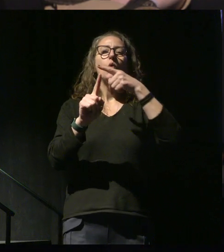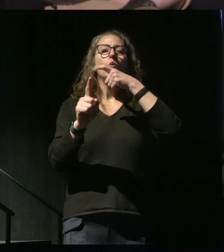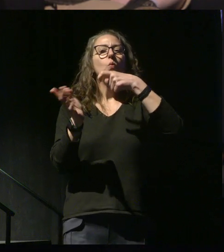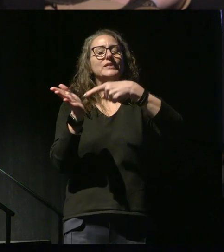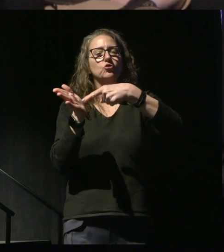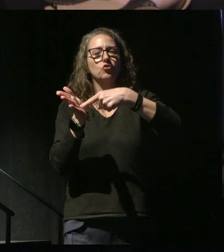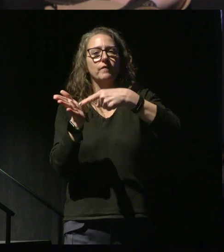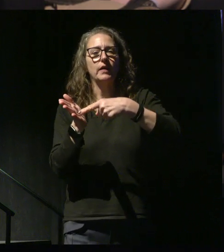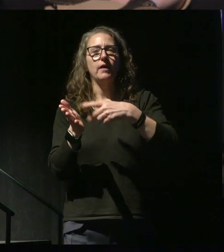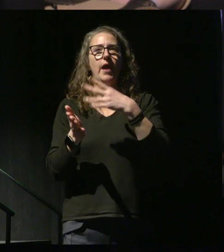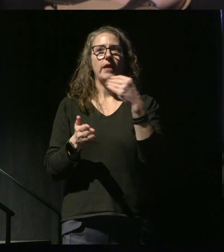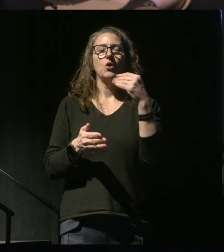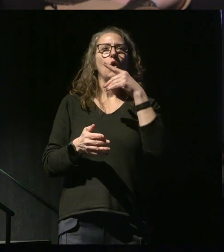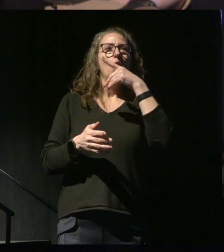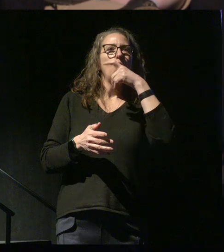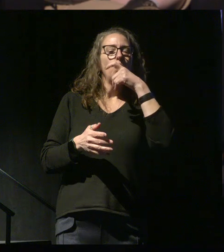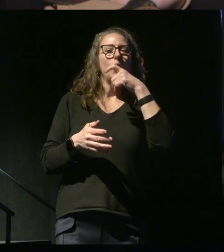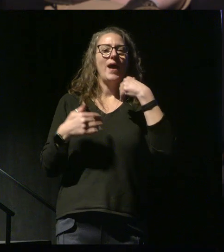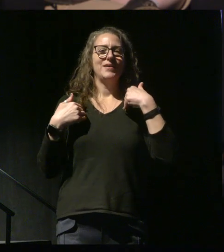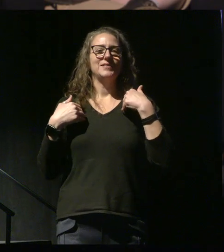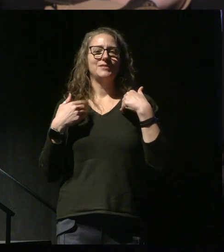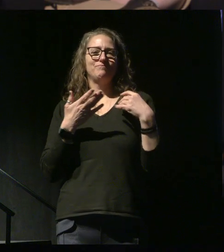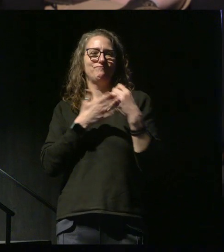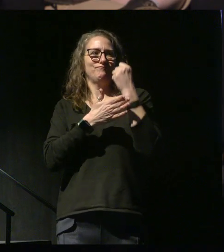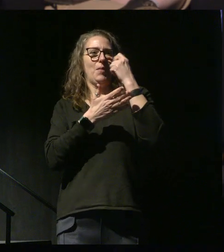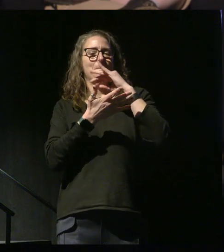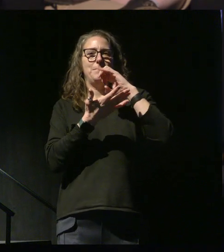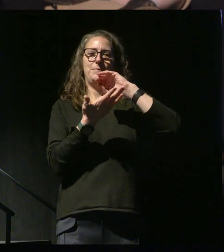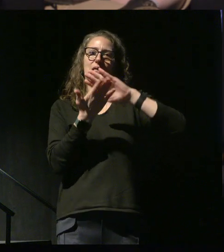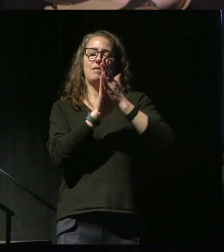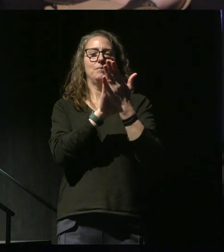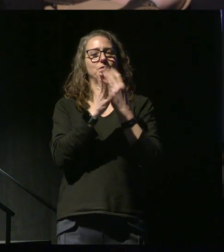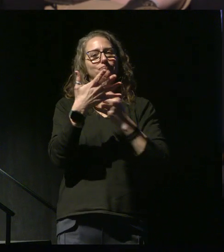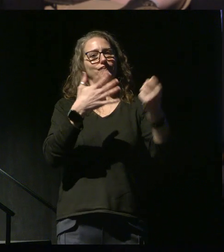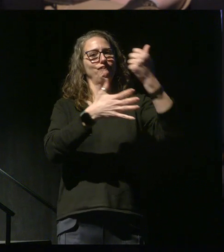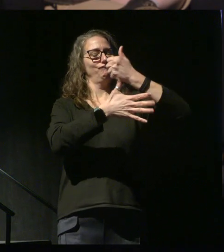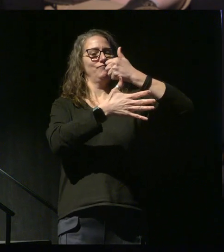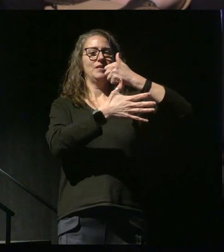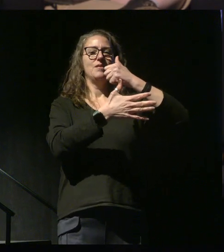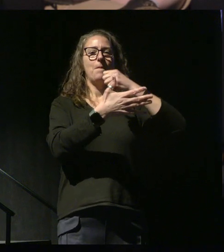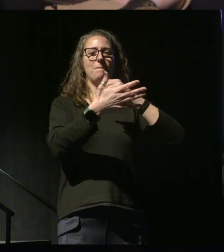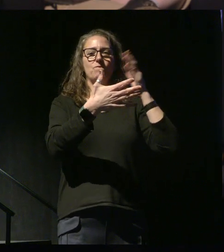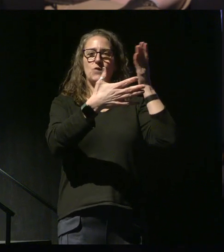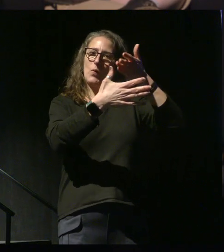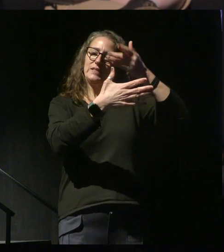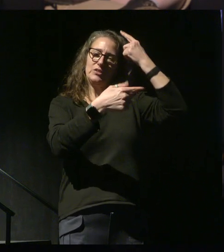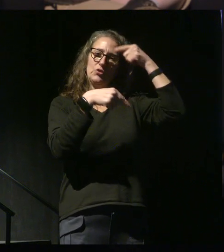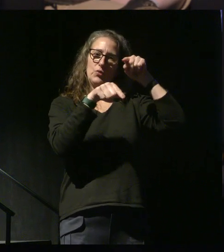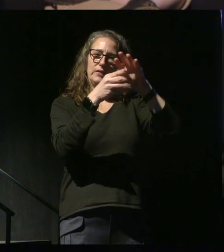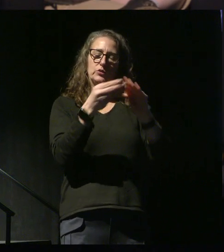and like who gets to be centered in the story, like on its head. And although, you know "Falling Back in Love with Being Human"